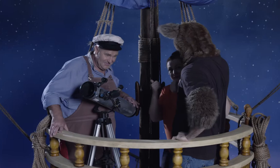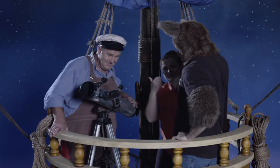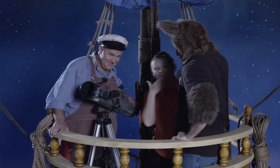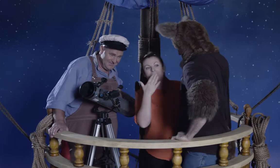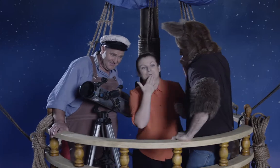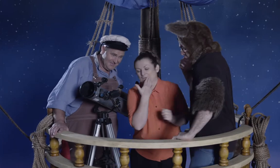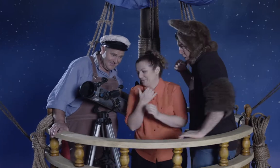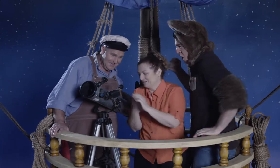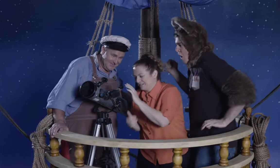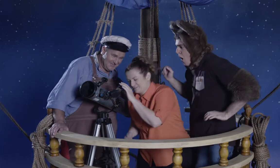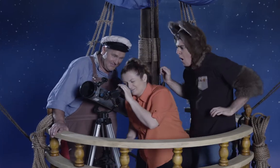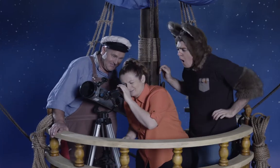OK, thank you.